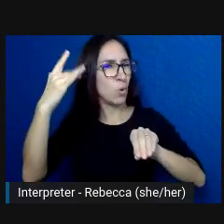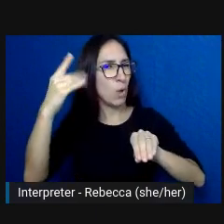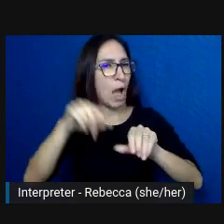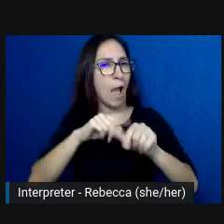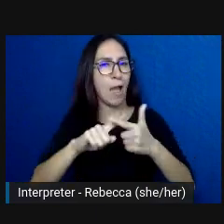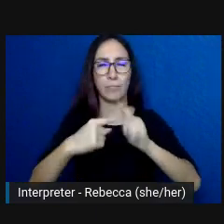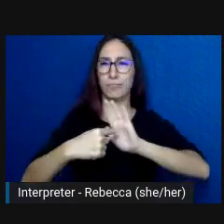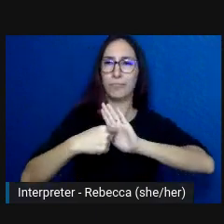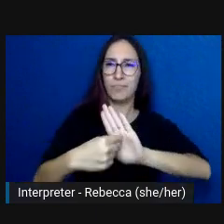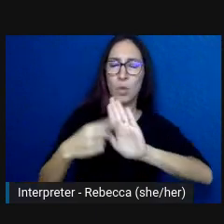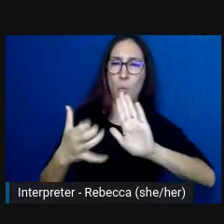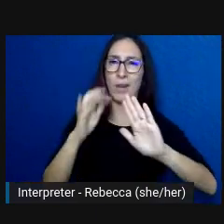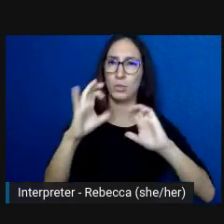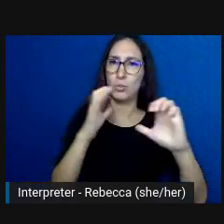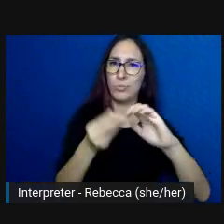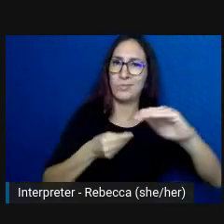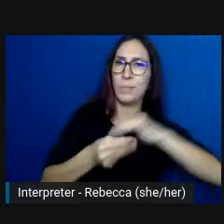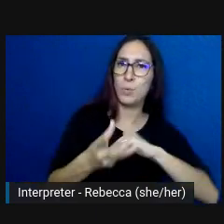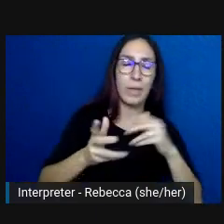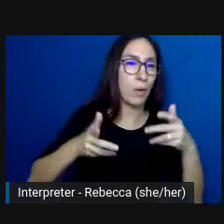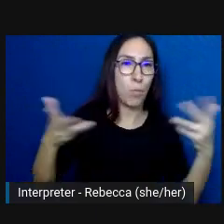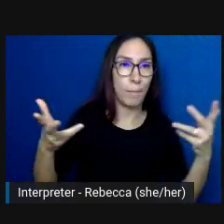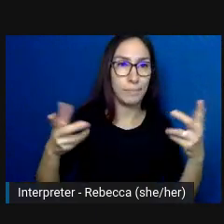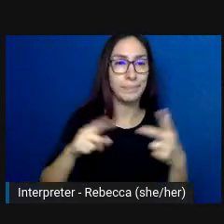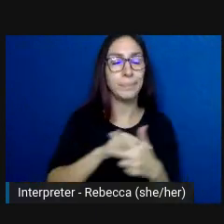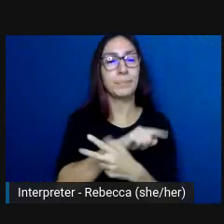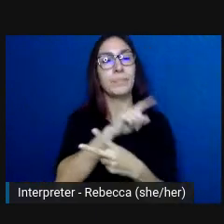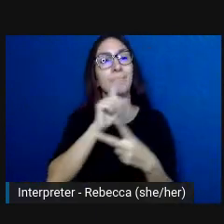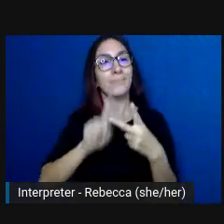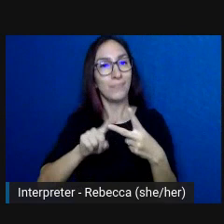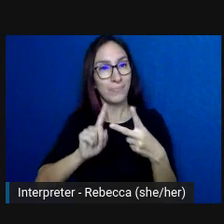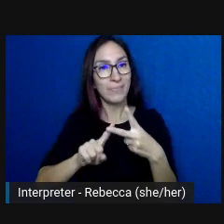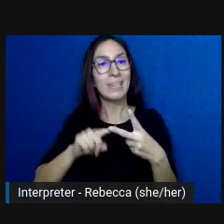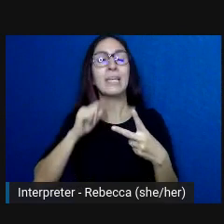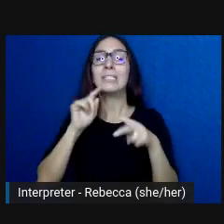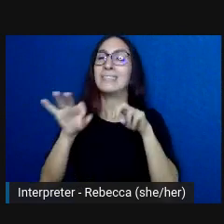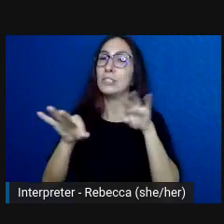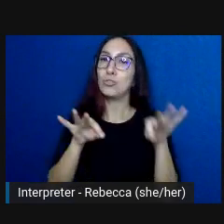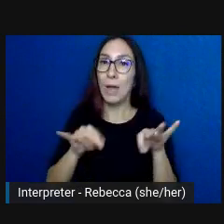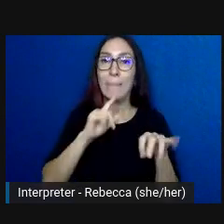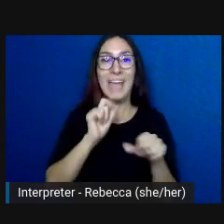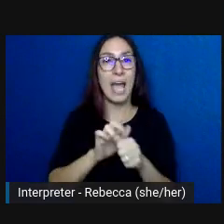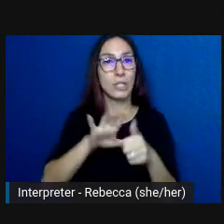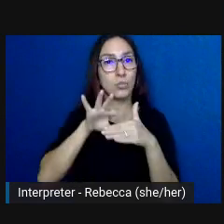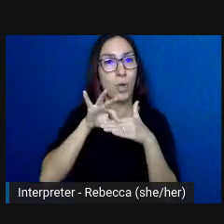Number two, describe the actual content of that image.